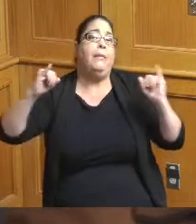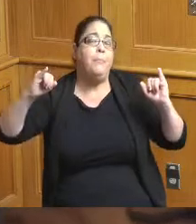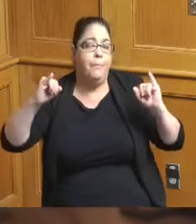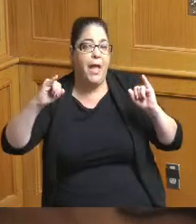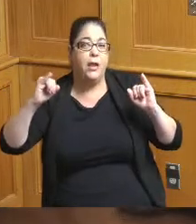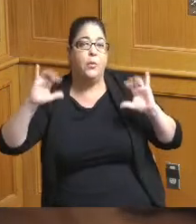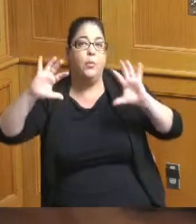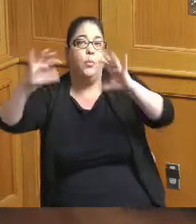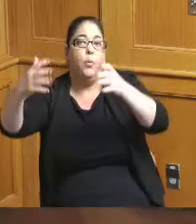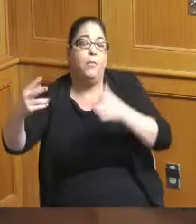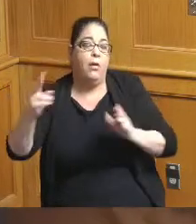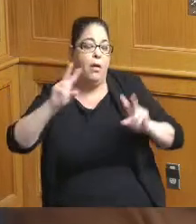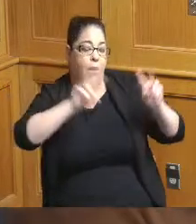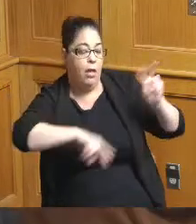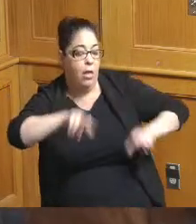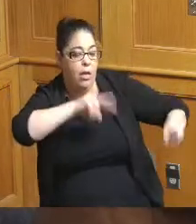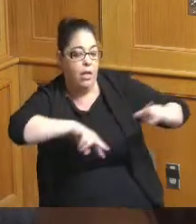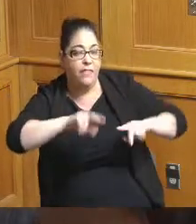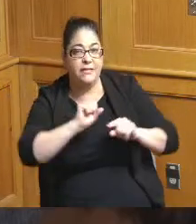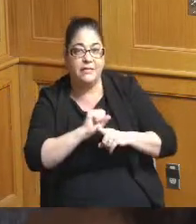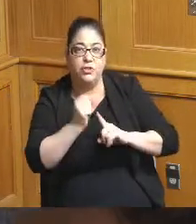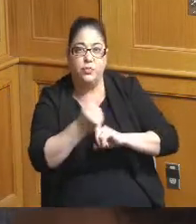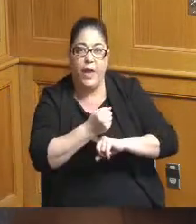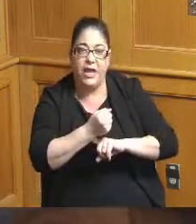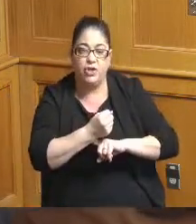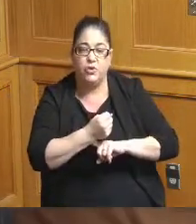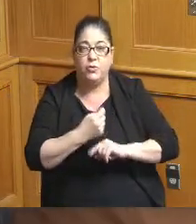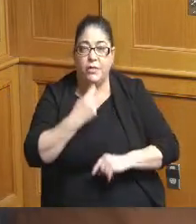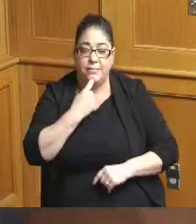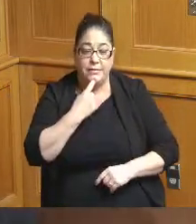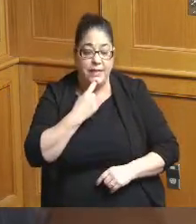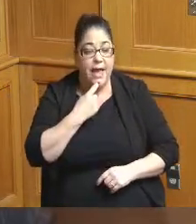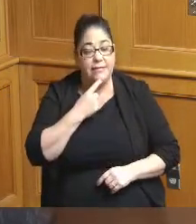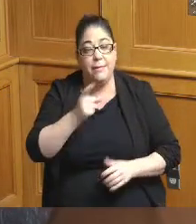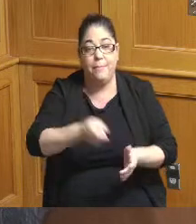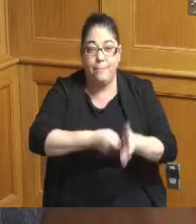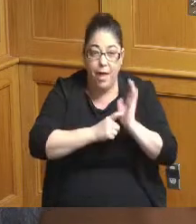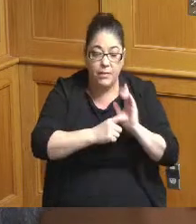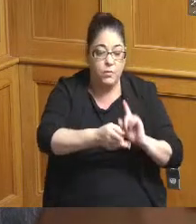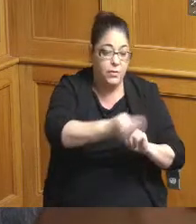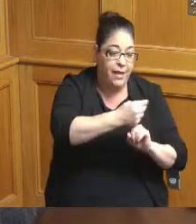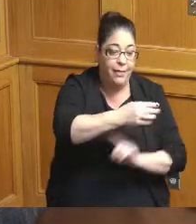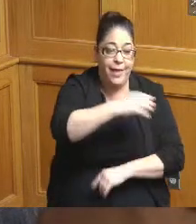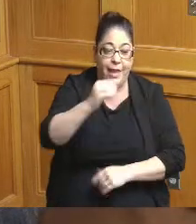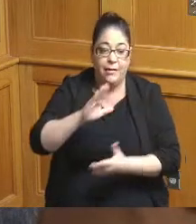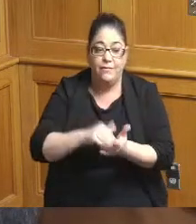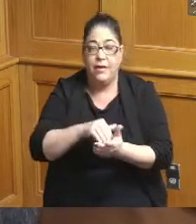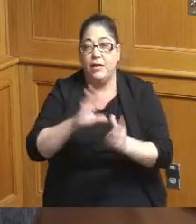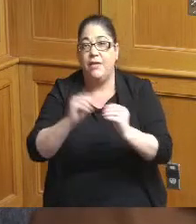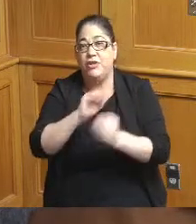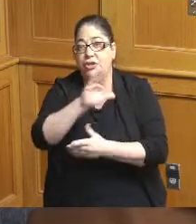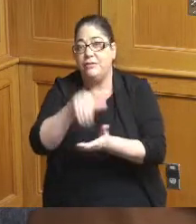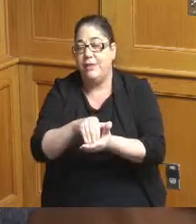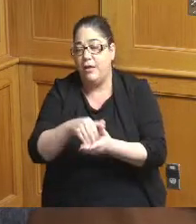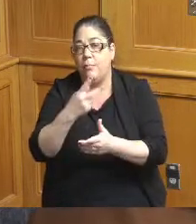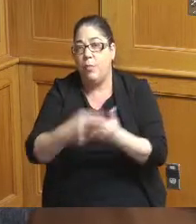go together as we get into I would also for next steps like to be able to provide since we can't